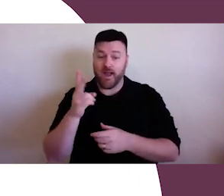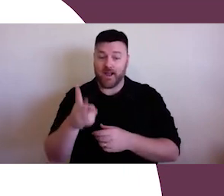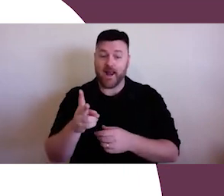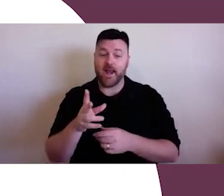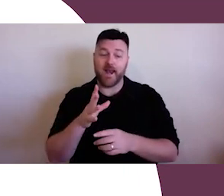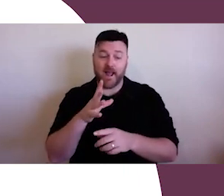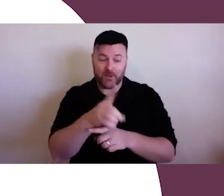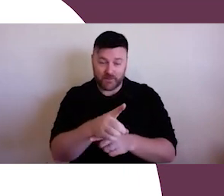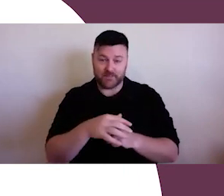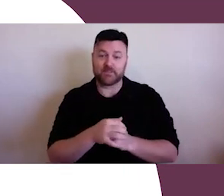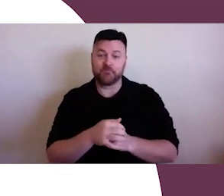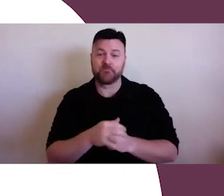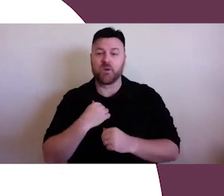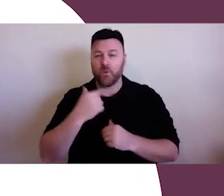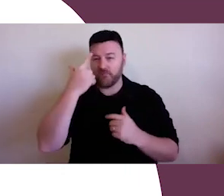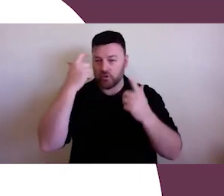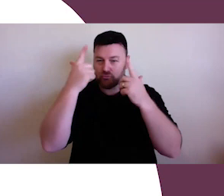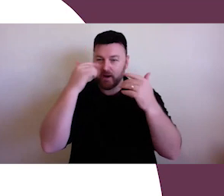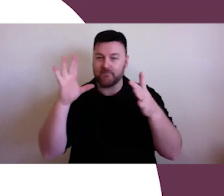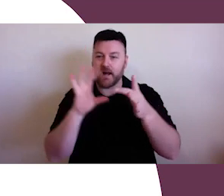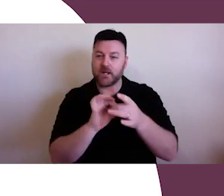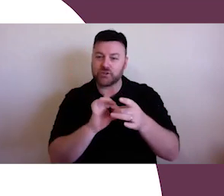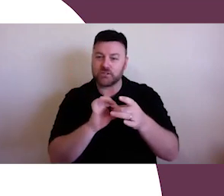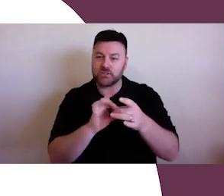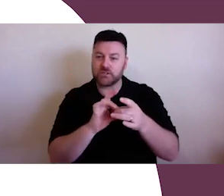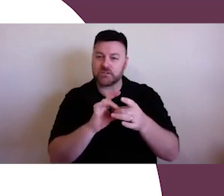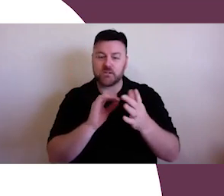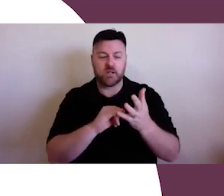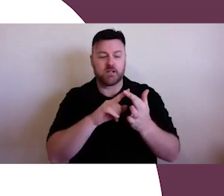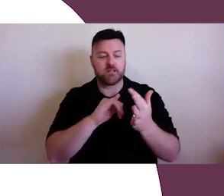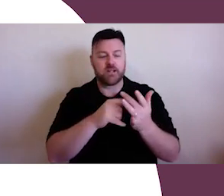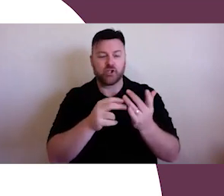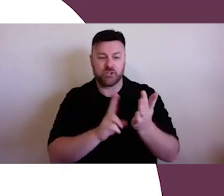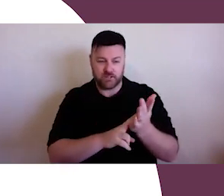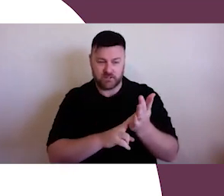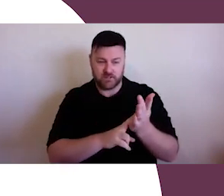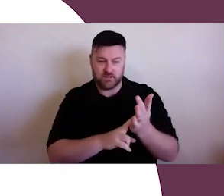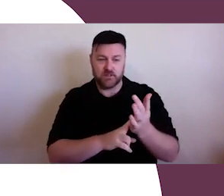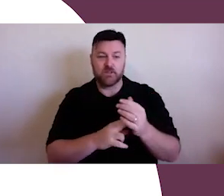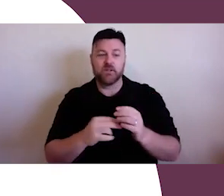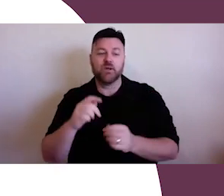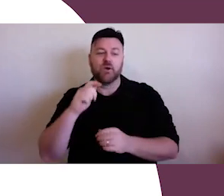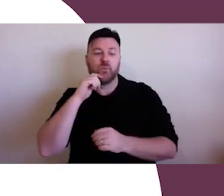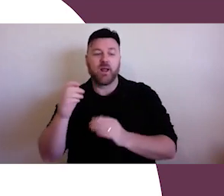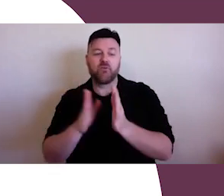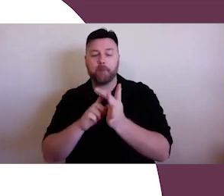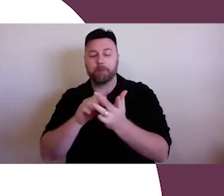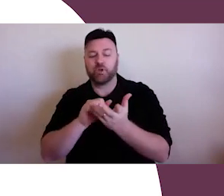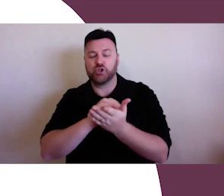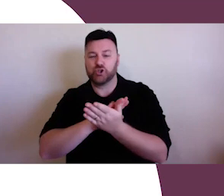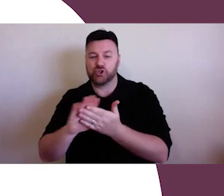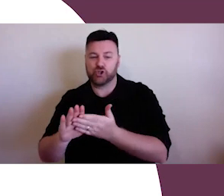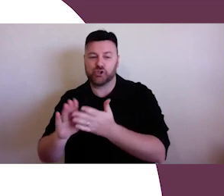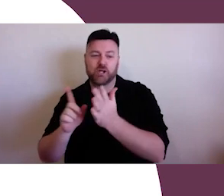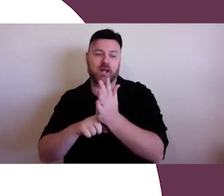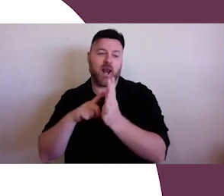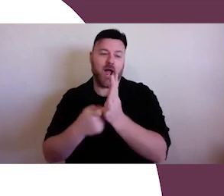Creative Connections sessions on Wednesday. We'll here from Mish and